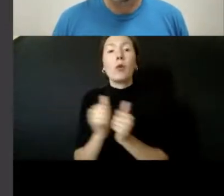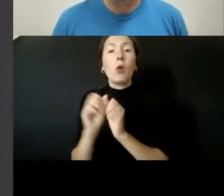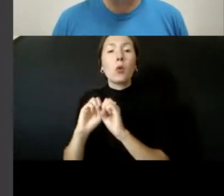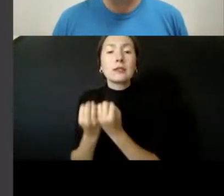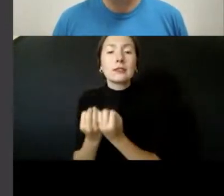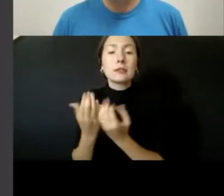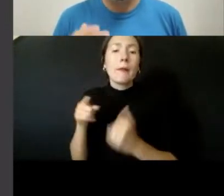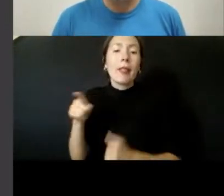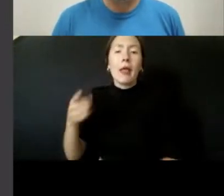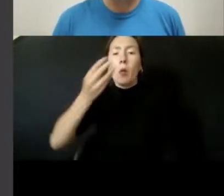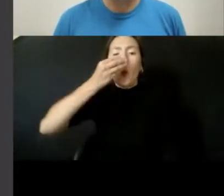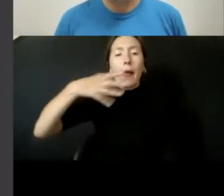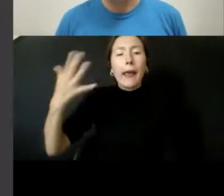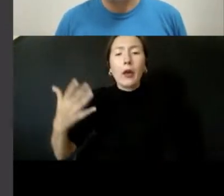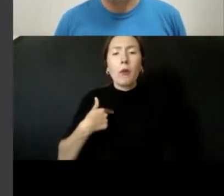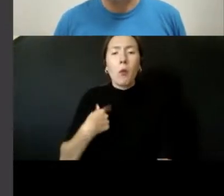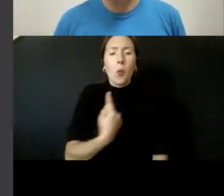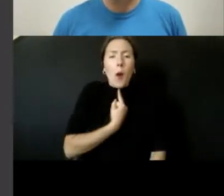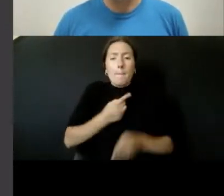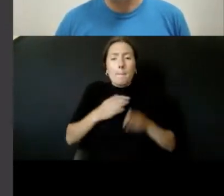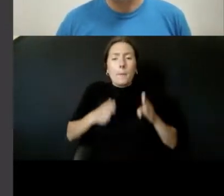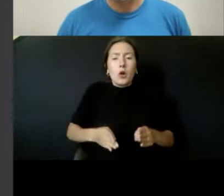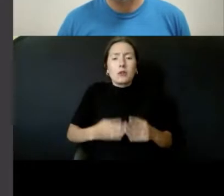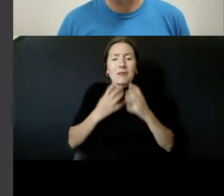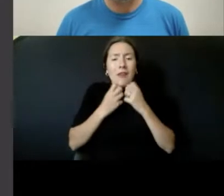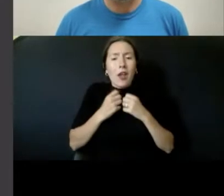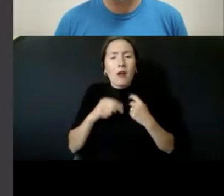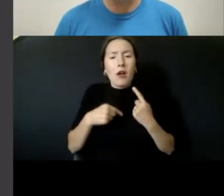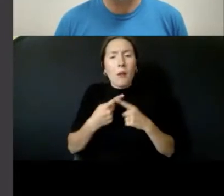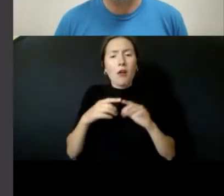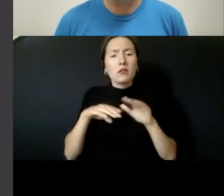it you're one person or you're one person on a team that doesn't have a strong leadership